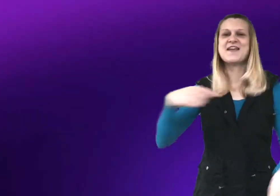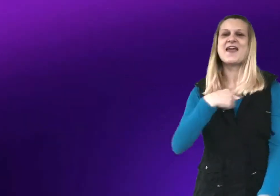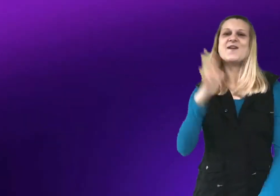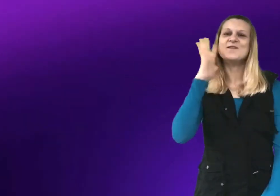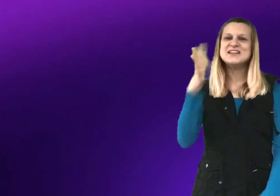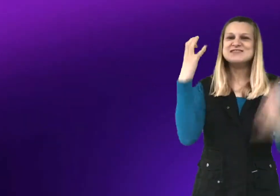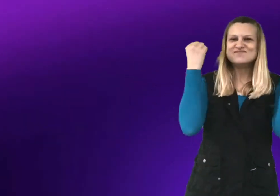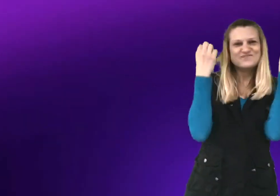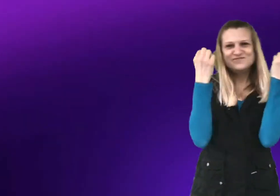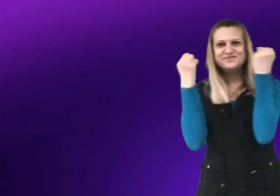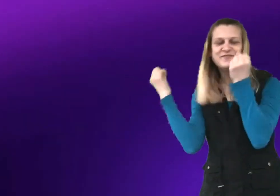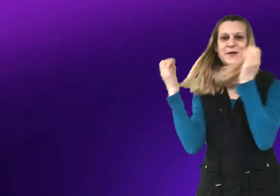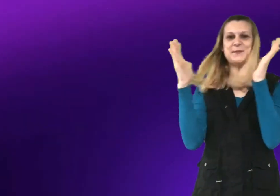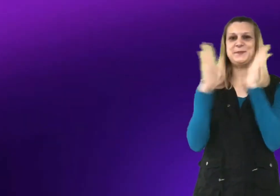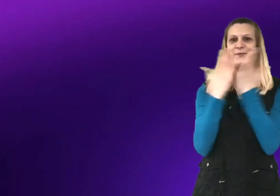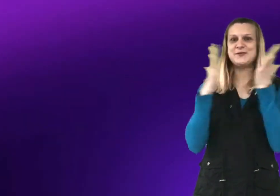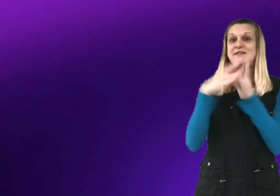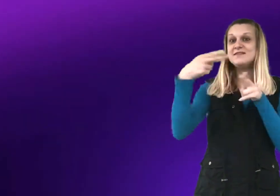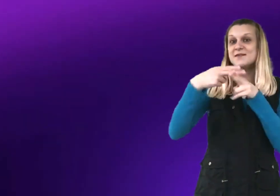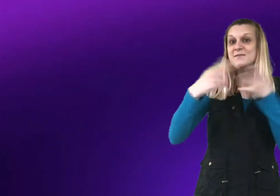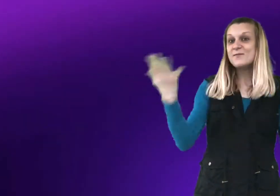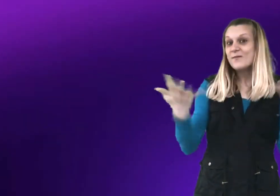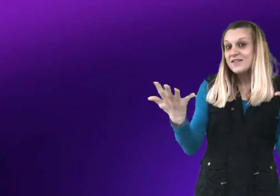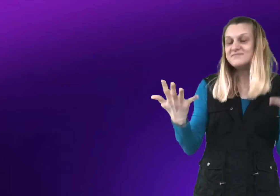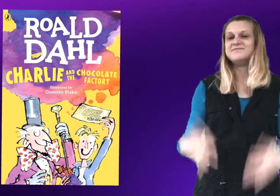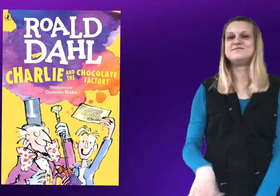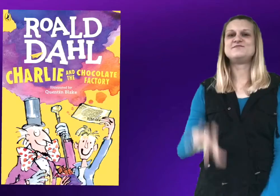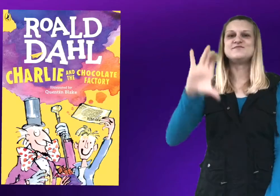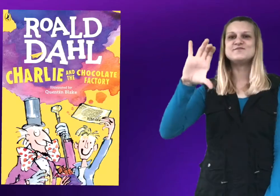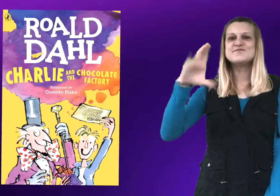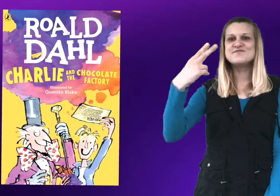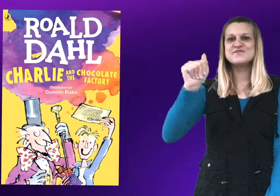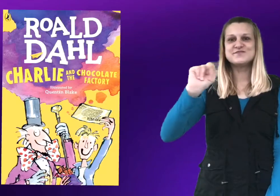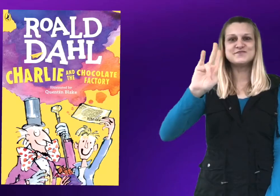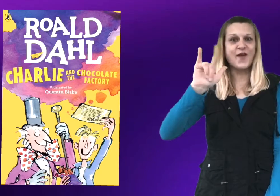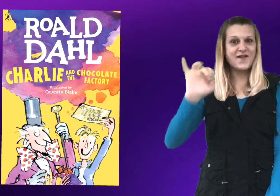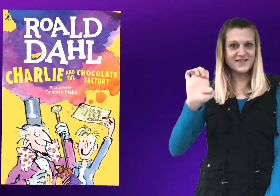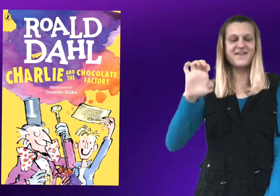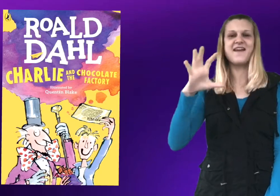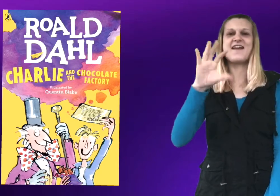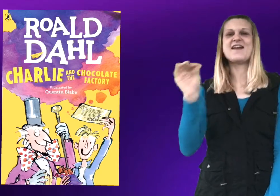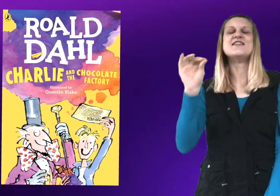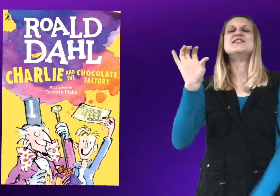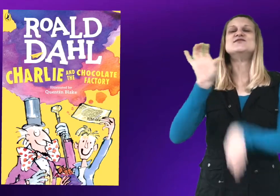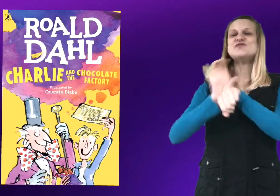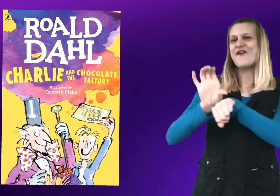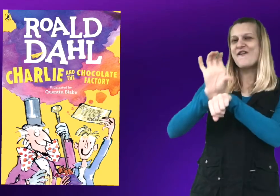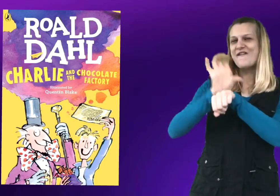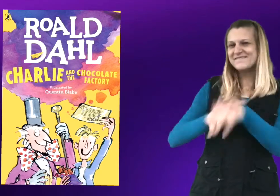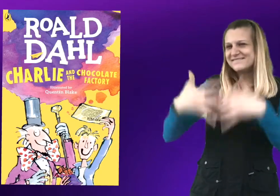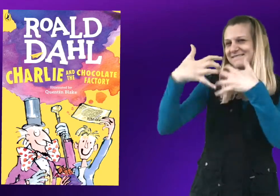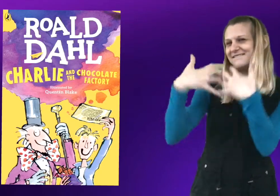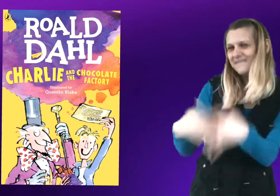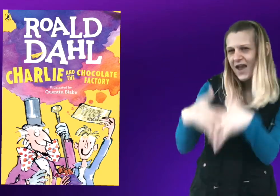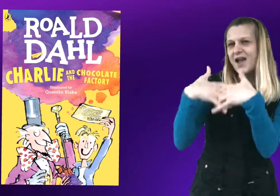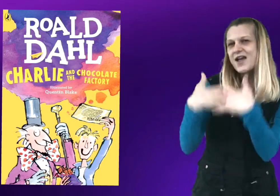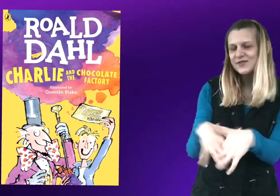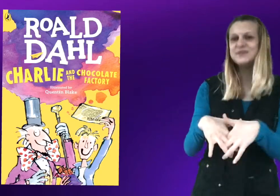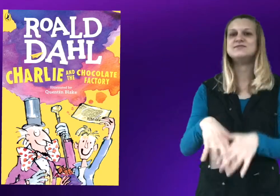I will storytell/sign aloud the book, "Charlie and the Chocolate Factory."